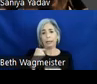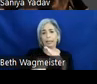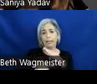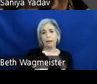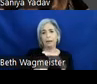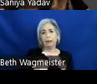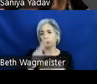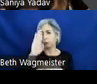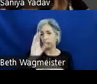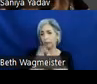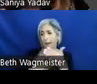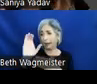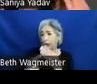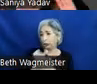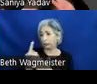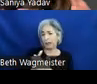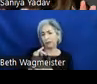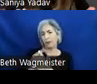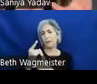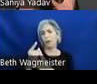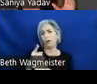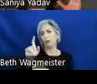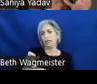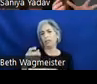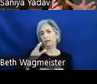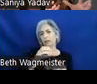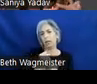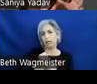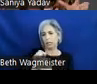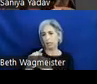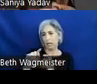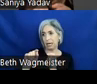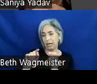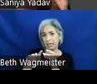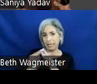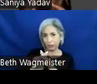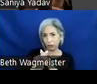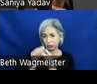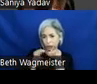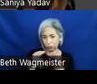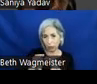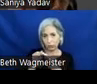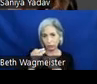my calendar. This is a point where you take that initial instruction that we got with all of the